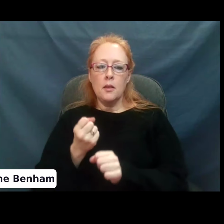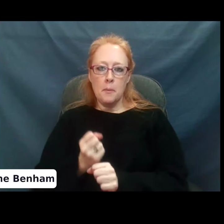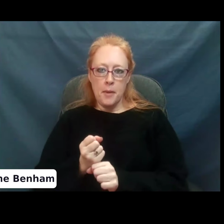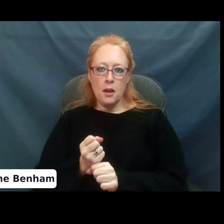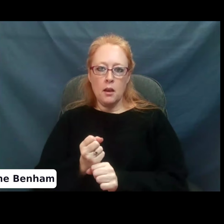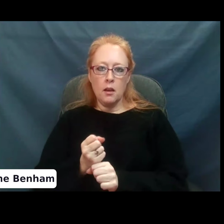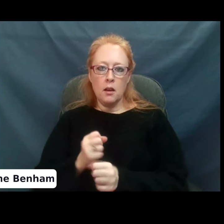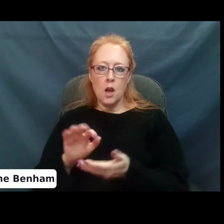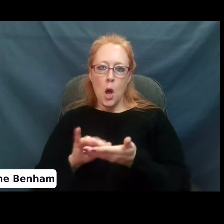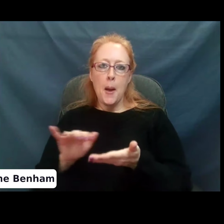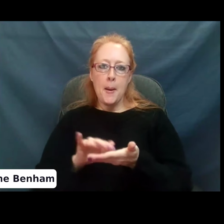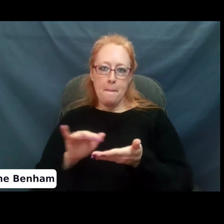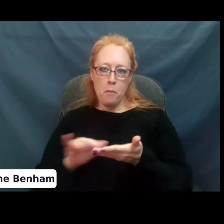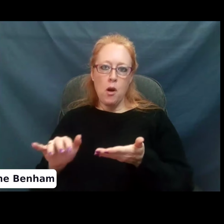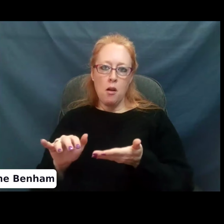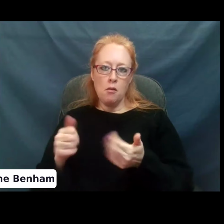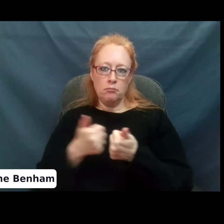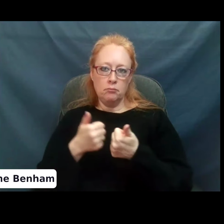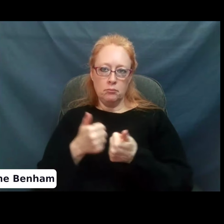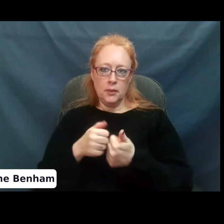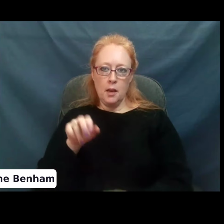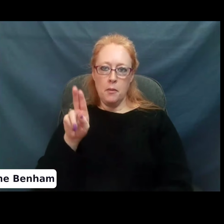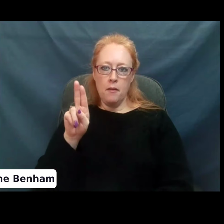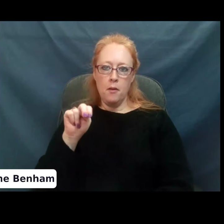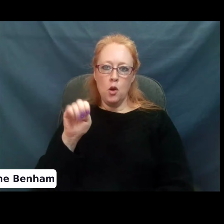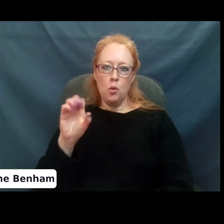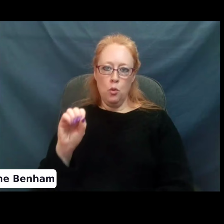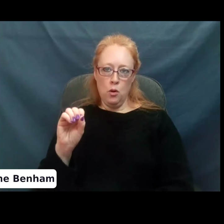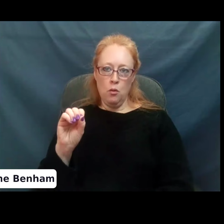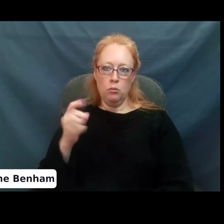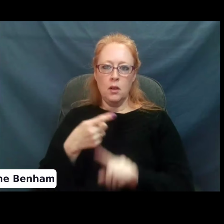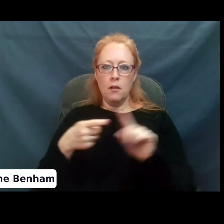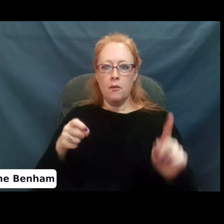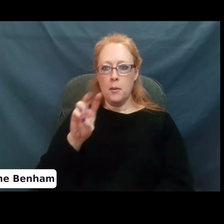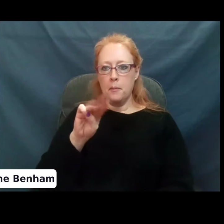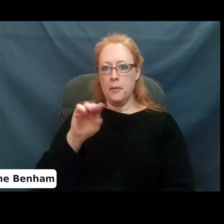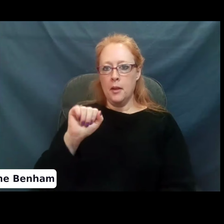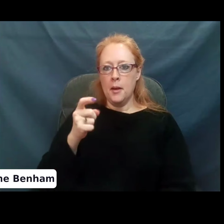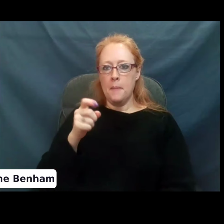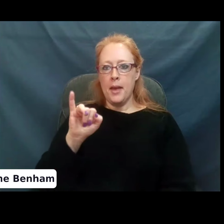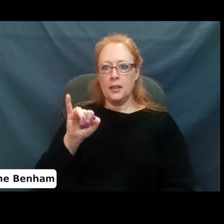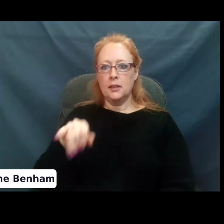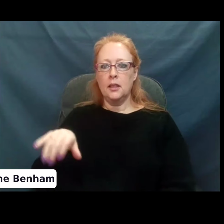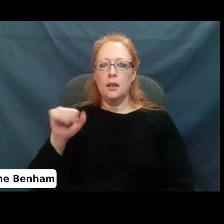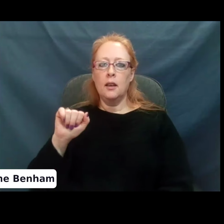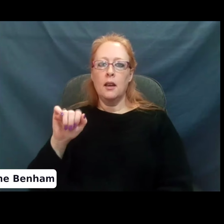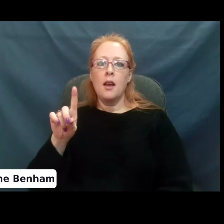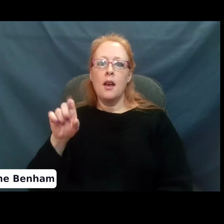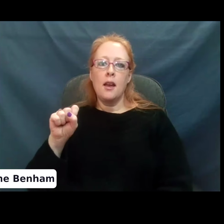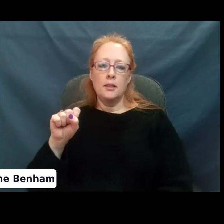You talked a little bit about UNO.